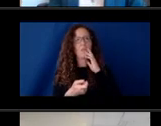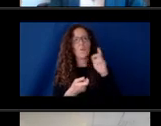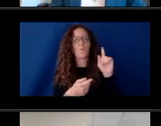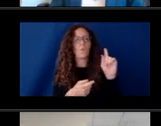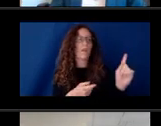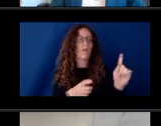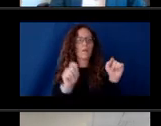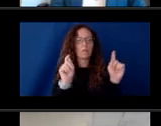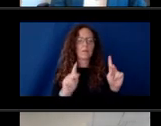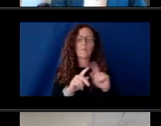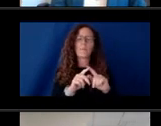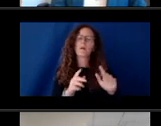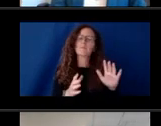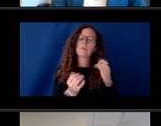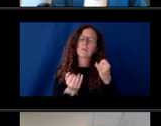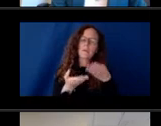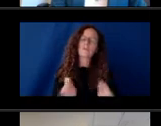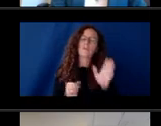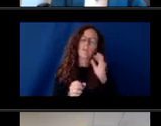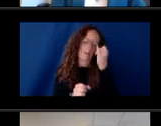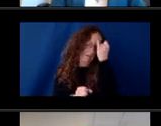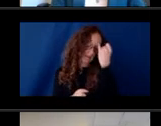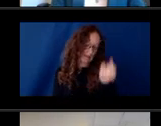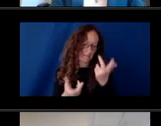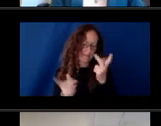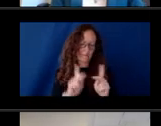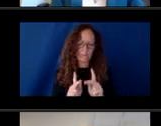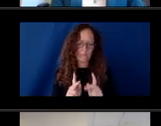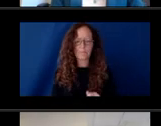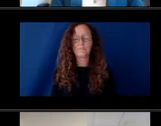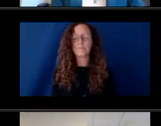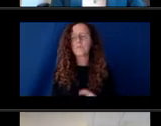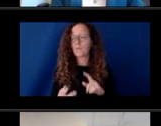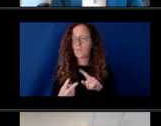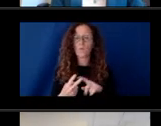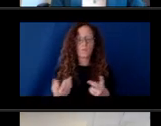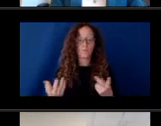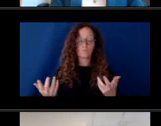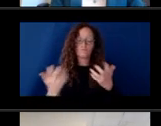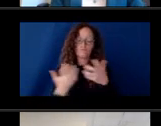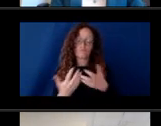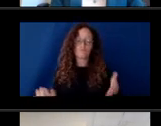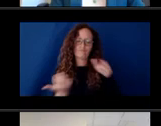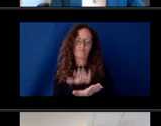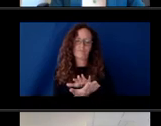And so that's another tool we can use in tandem, but we are very mindful about overlapping events.